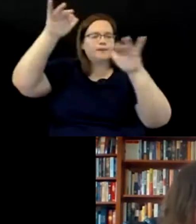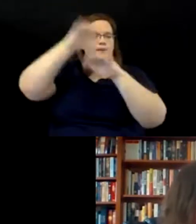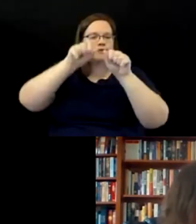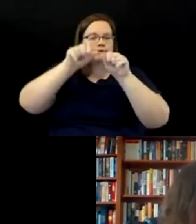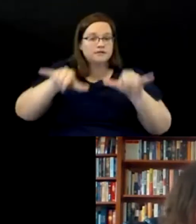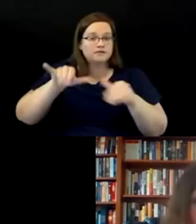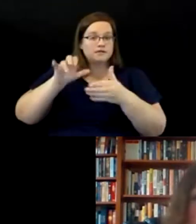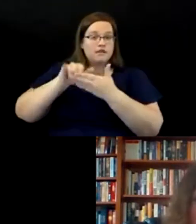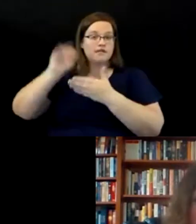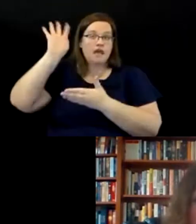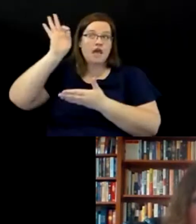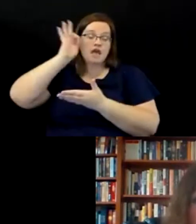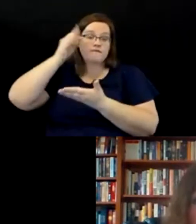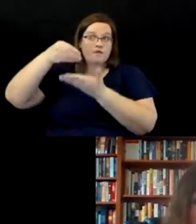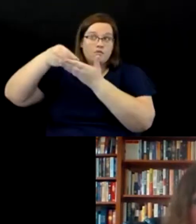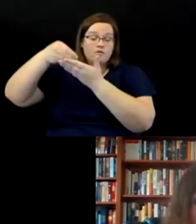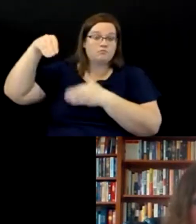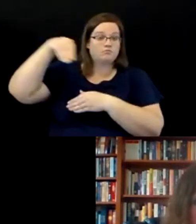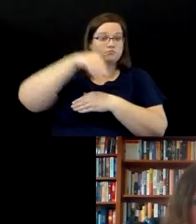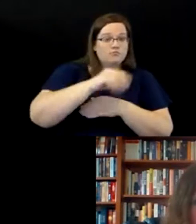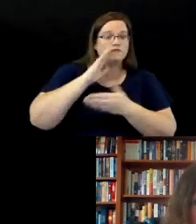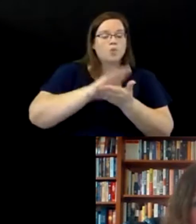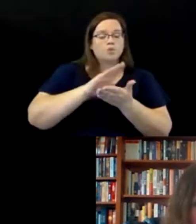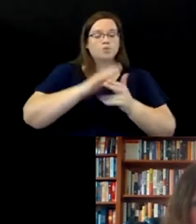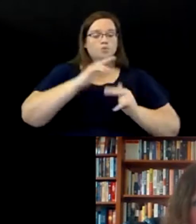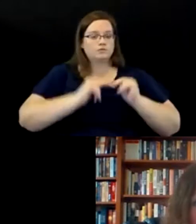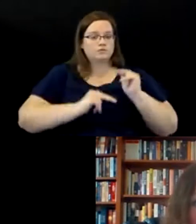coming to the state be used on school infrastructure in our state?